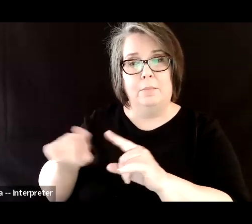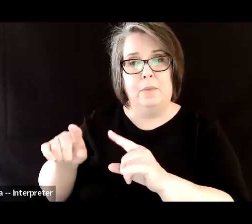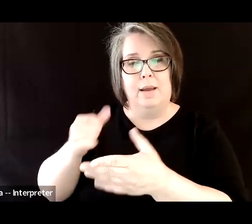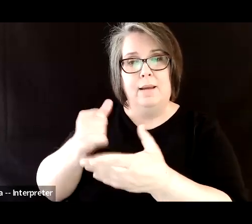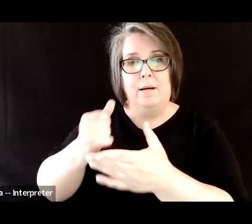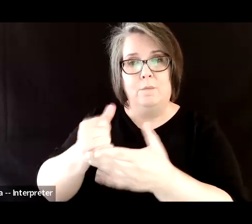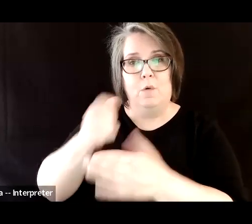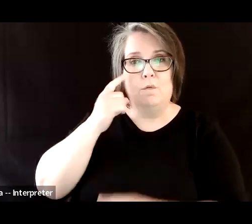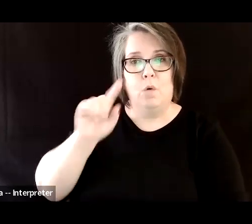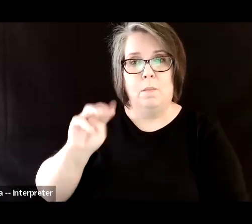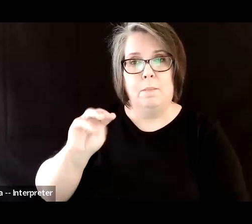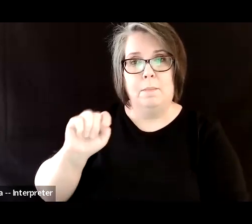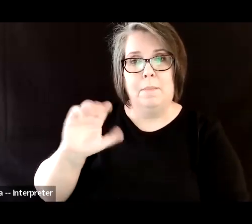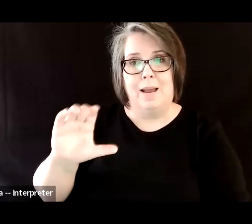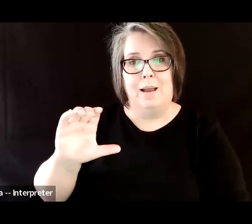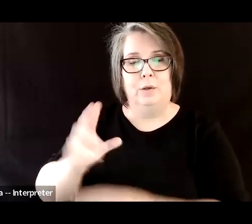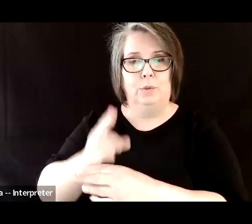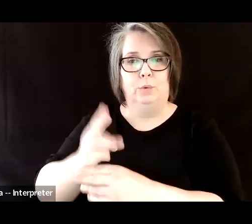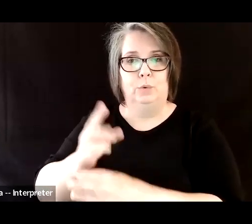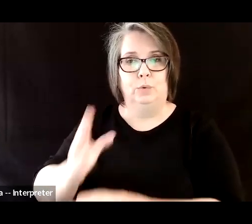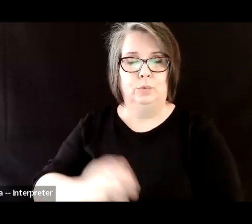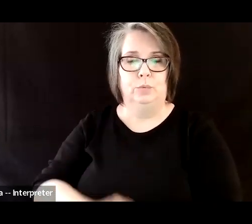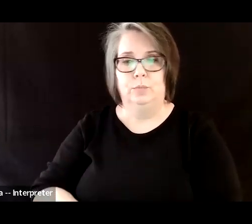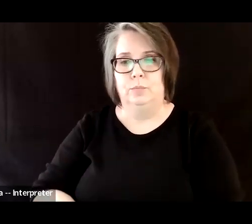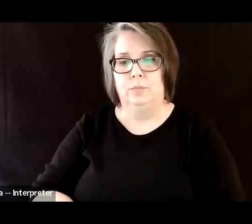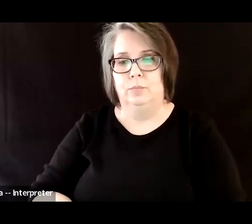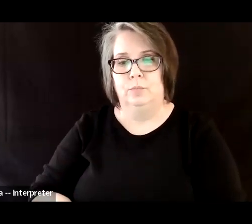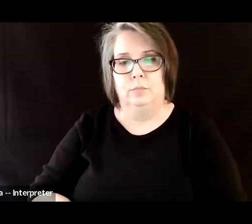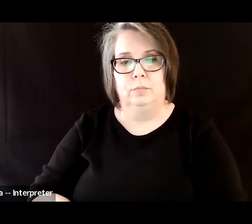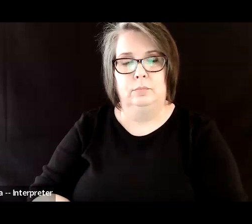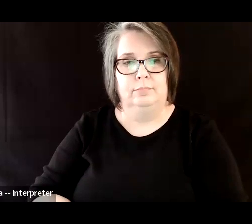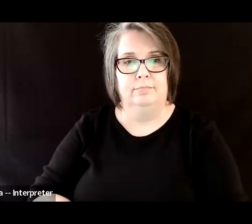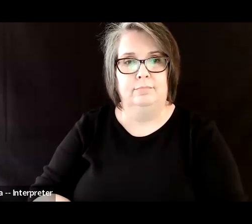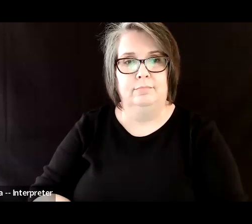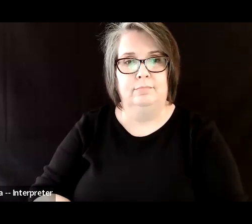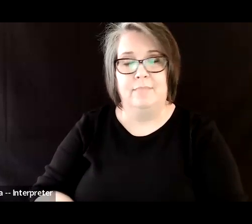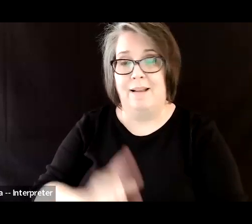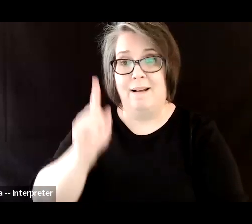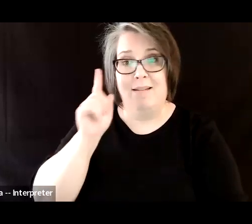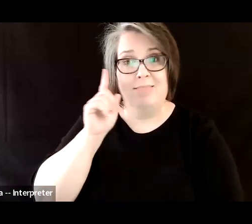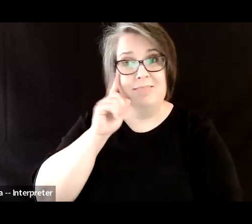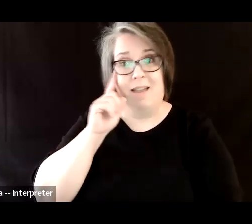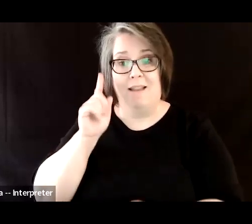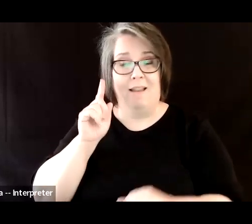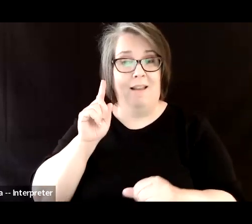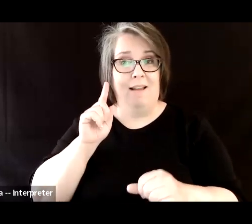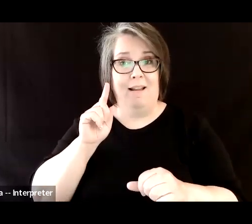users. I think we are all done with